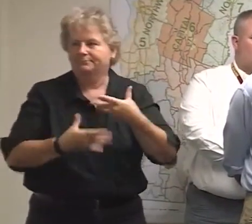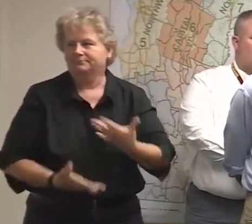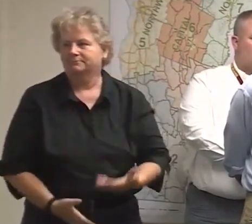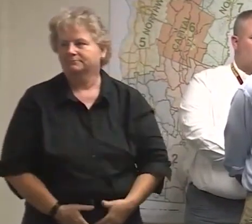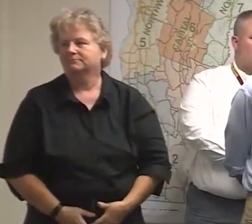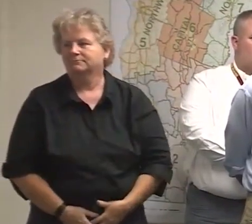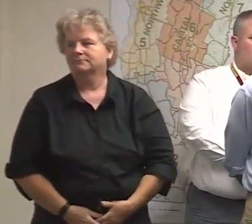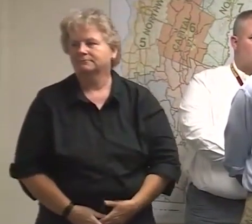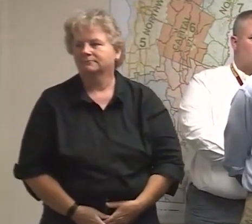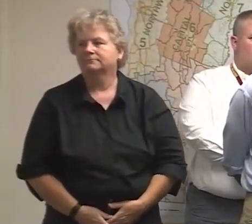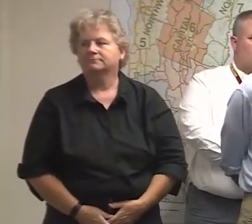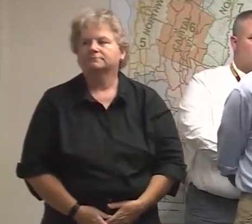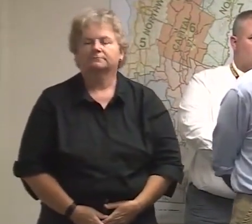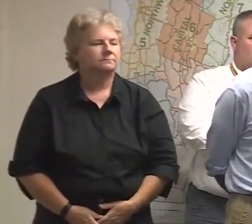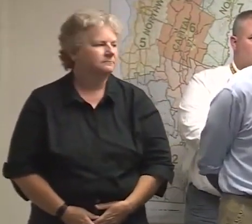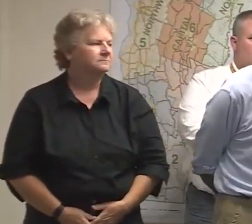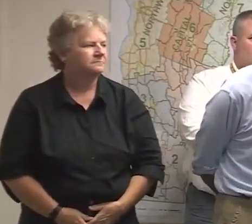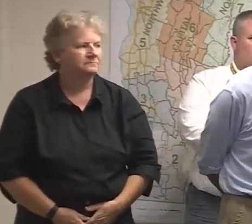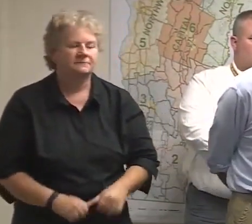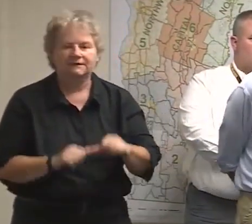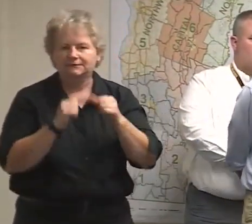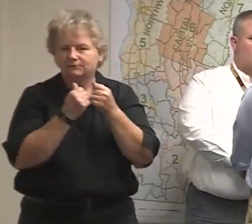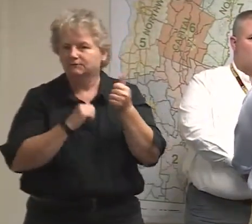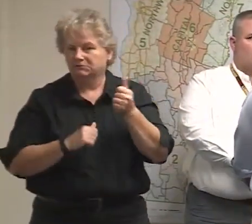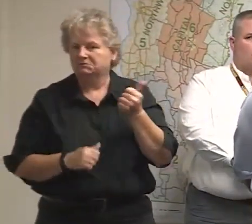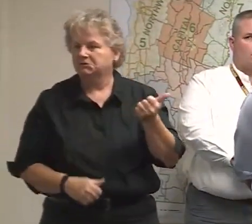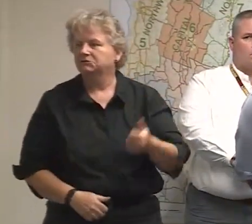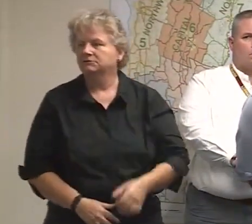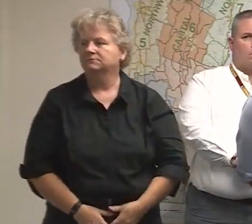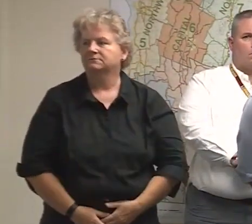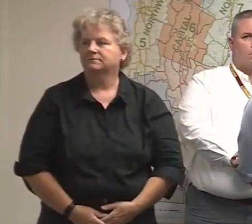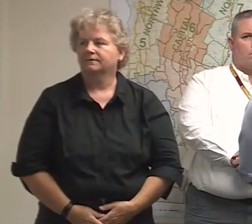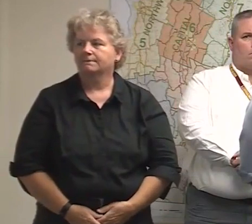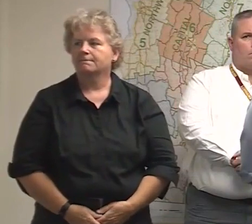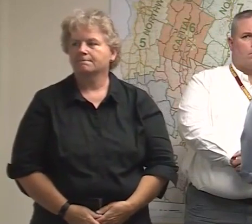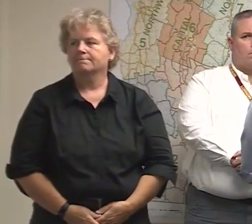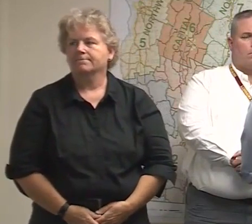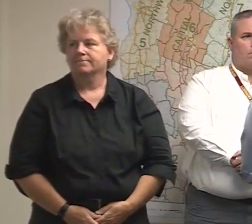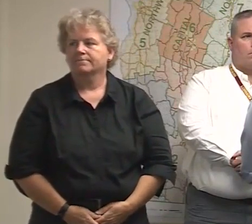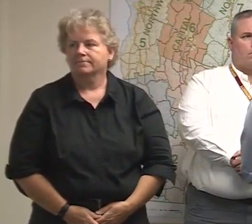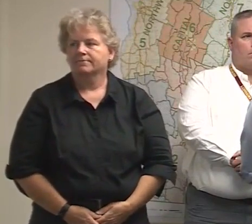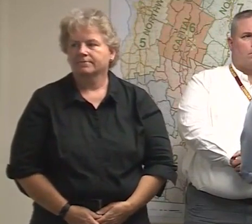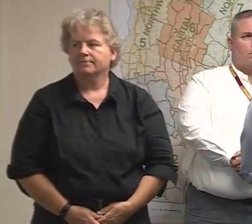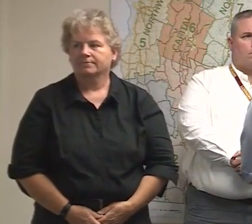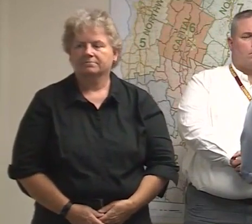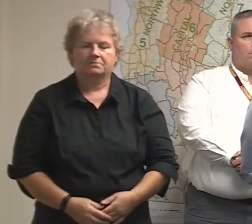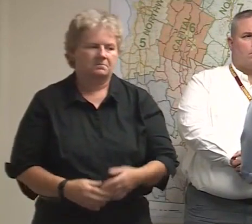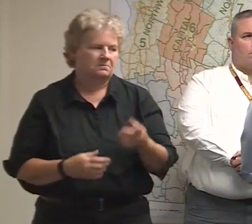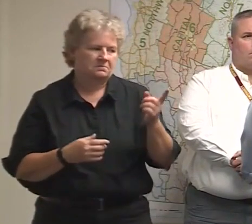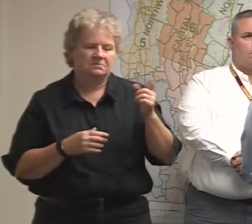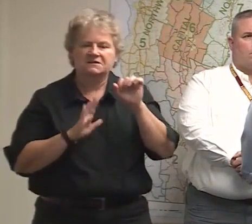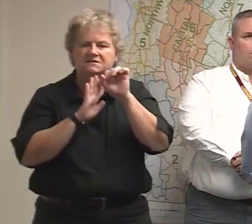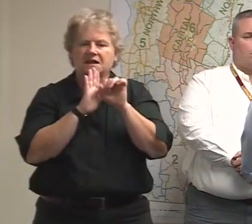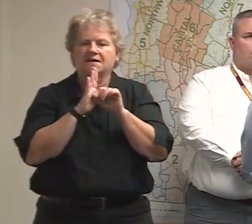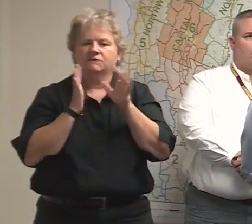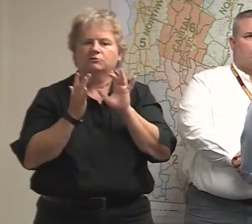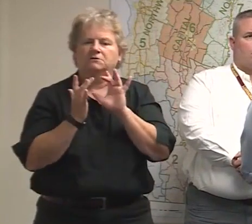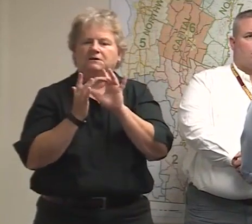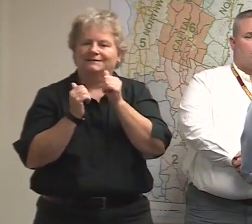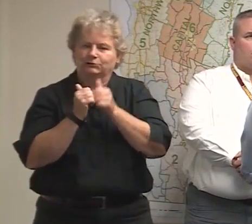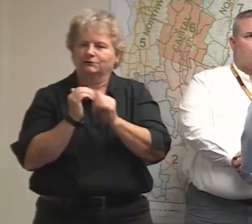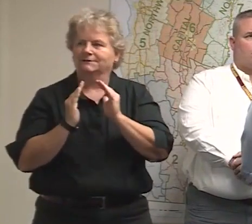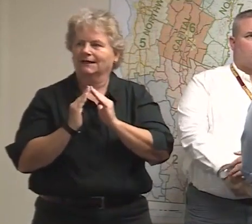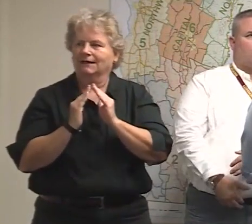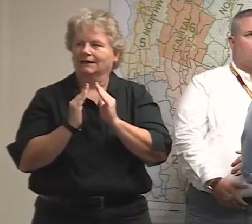SO THE AGENCY, AS I SAID A FEW DAYS AGO, MAKES CONTACT WITH ALL OF THE TOWNS WITHIN EACH REGION AND WITHIN EACH DISTRICT.